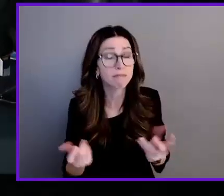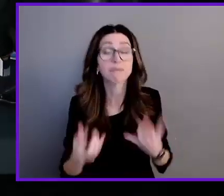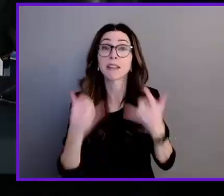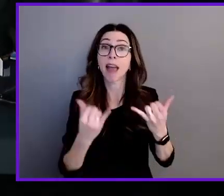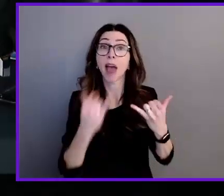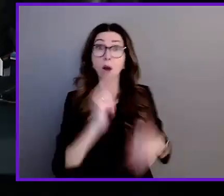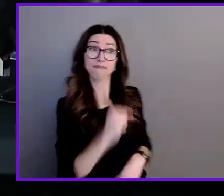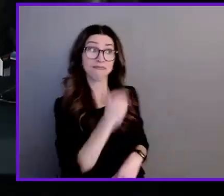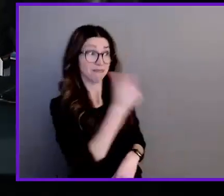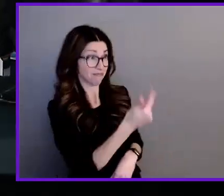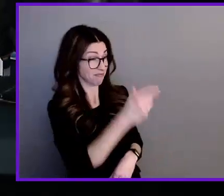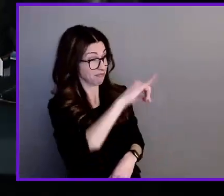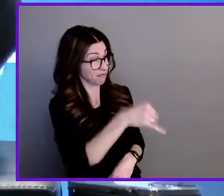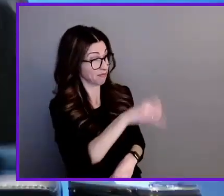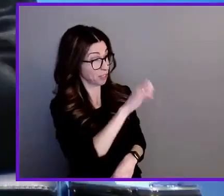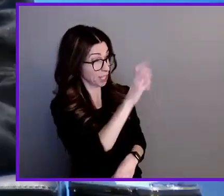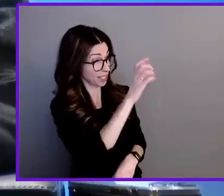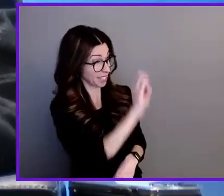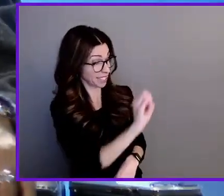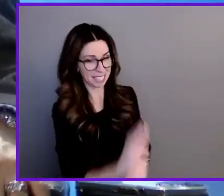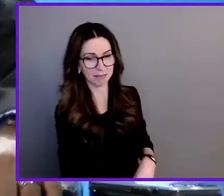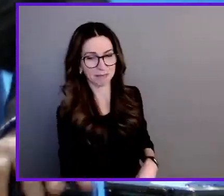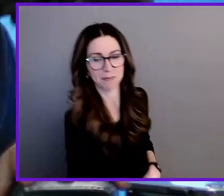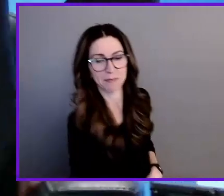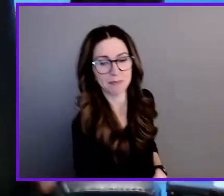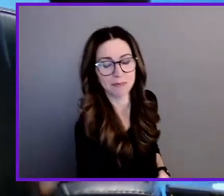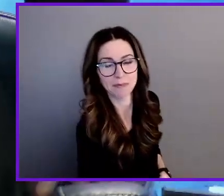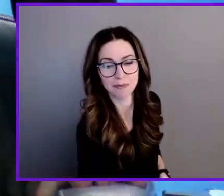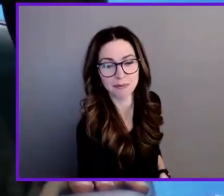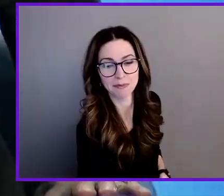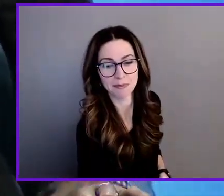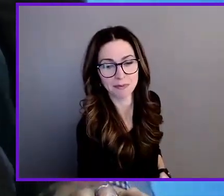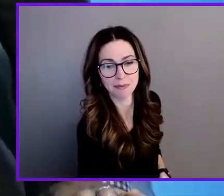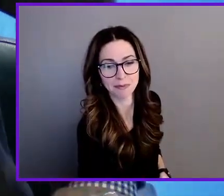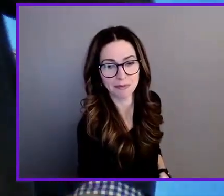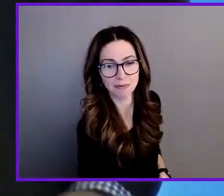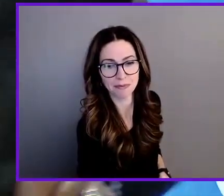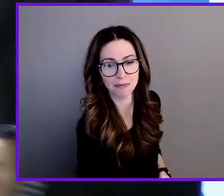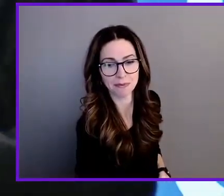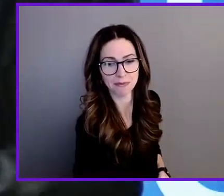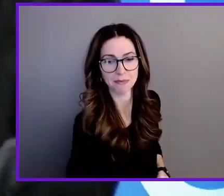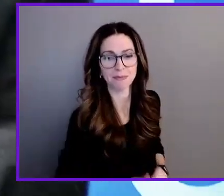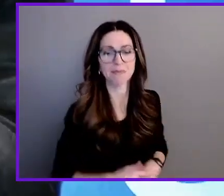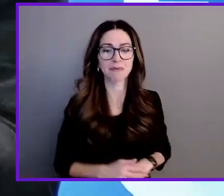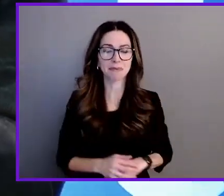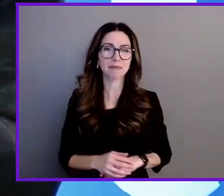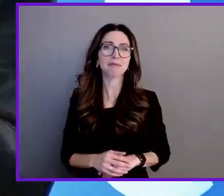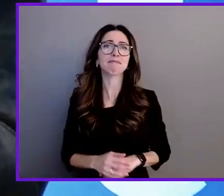Okay. Well, thank you very much for the question.